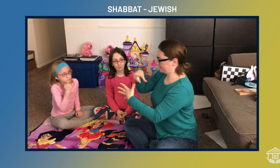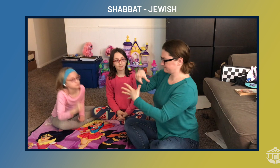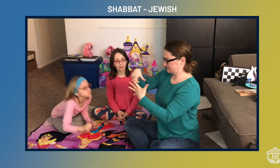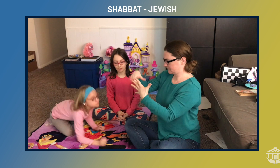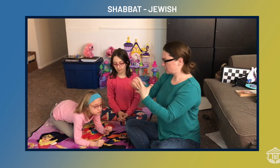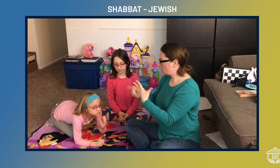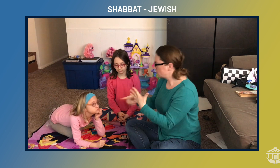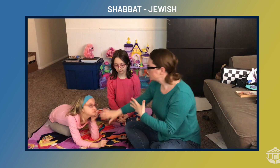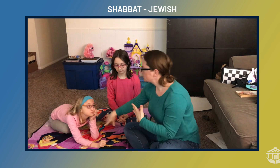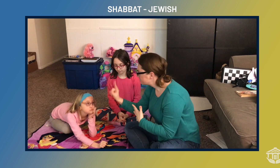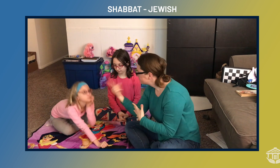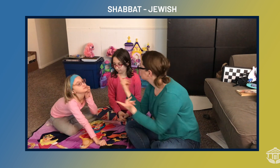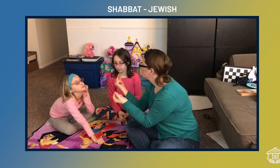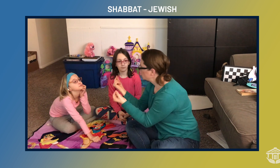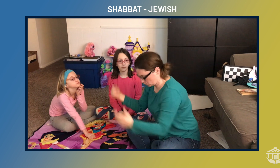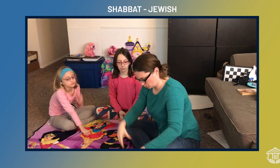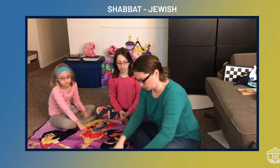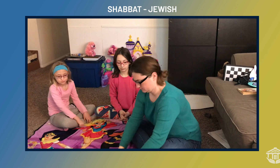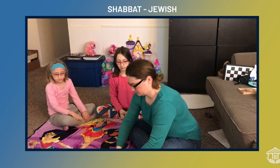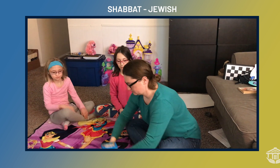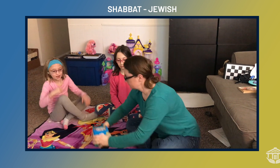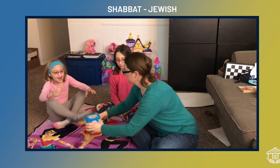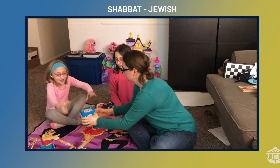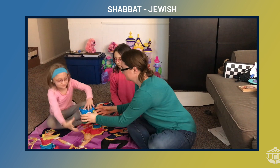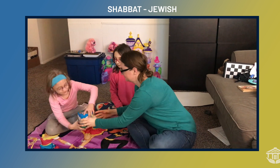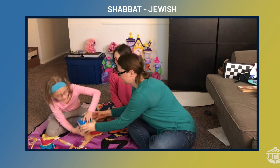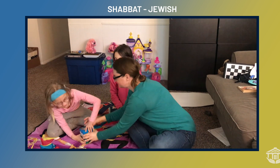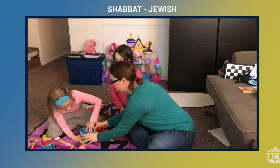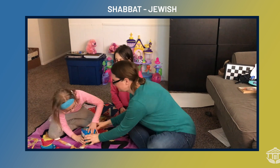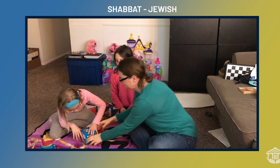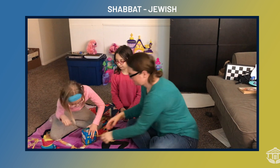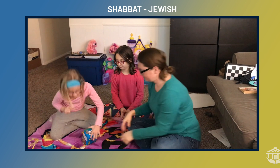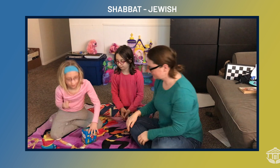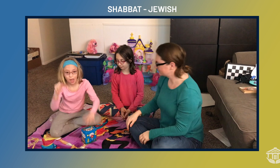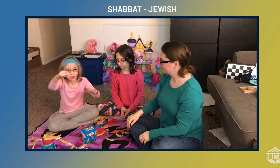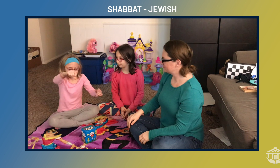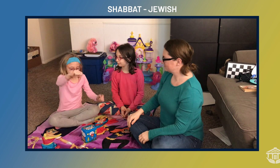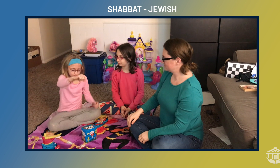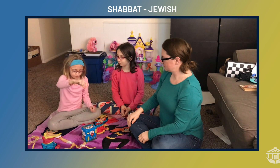What are some of those? What do we do with this?” Daughter: “We put coins in.”